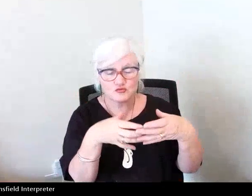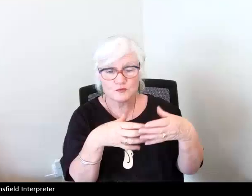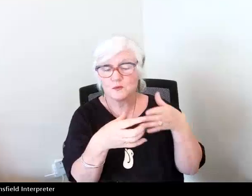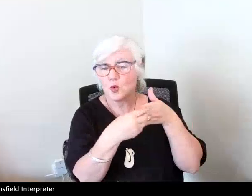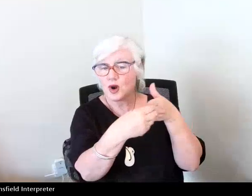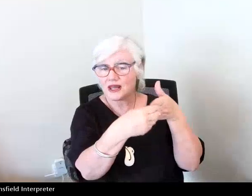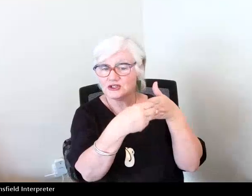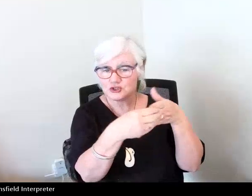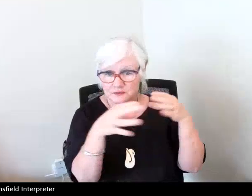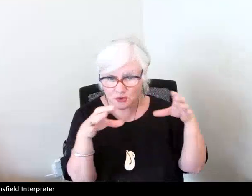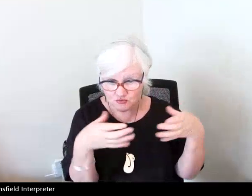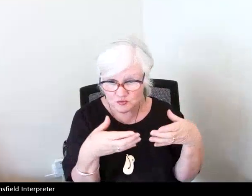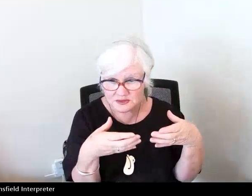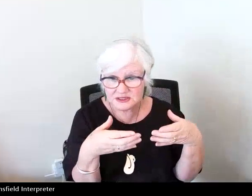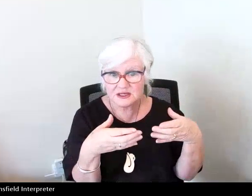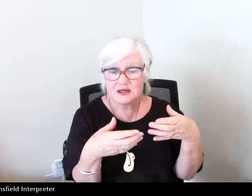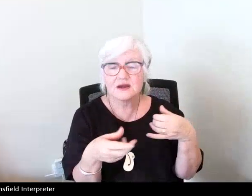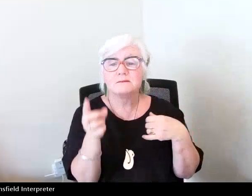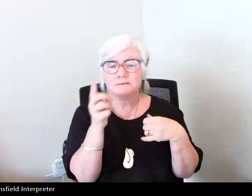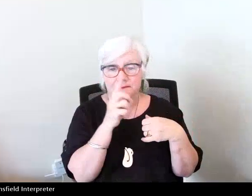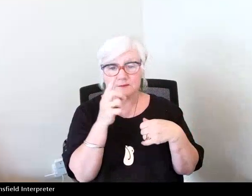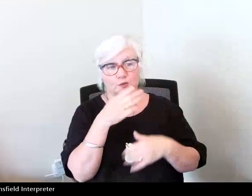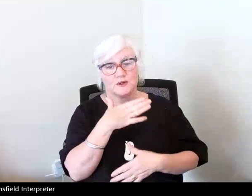in different places where people have said that they really would like a visit as well,